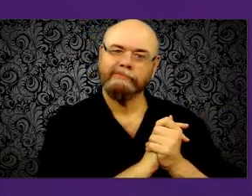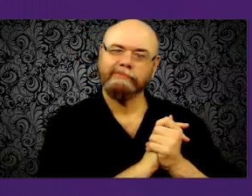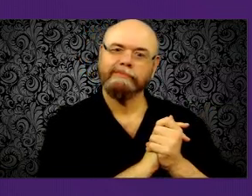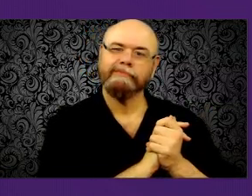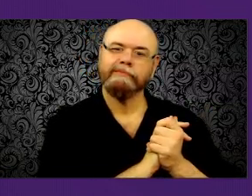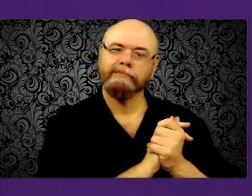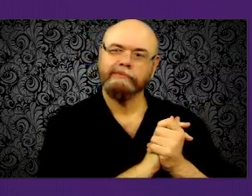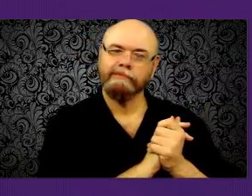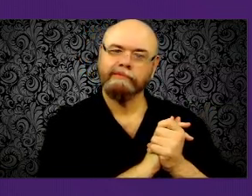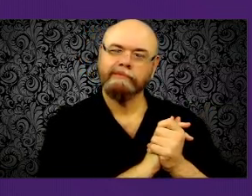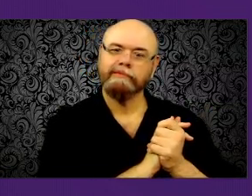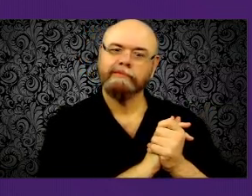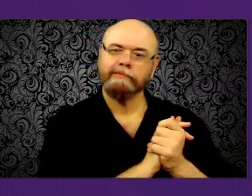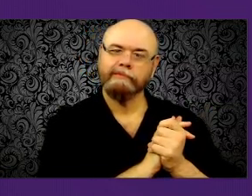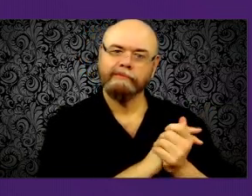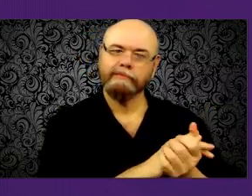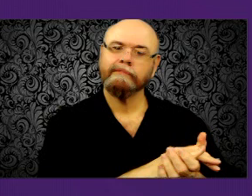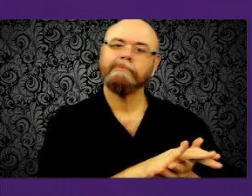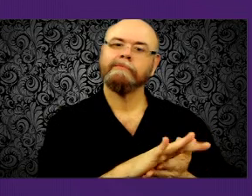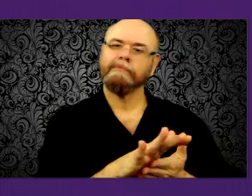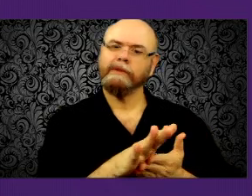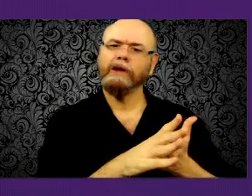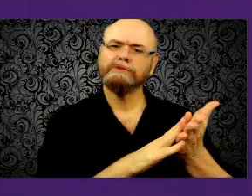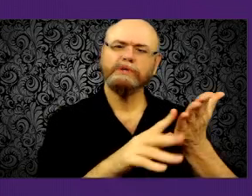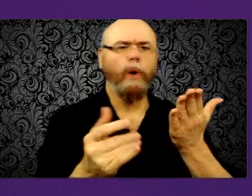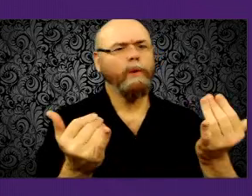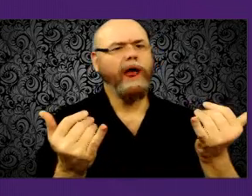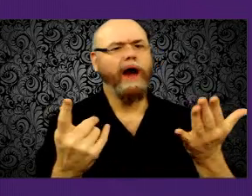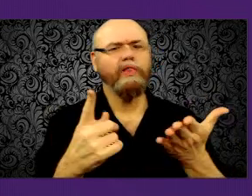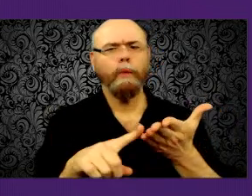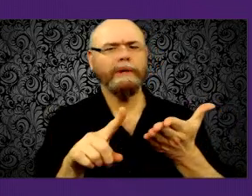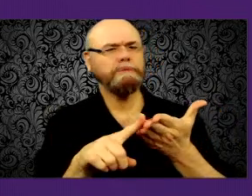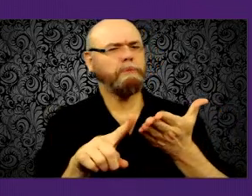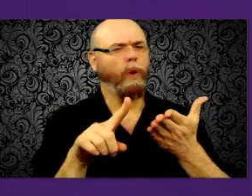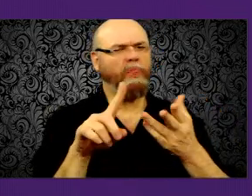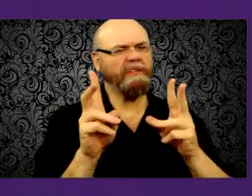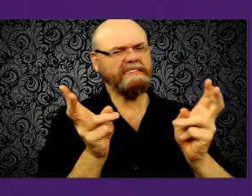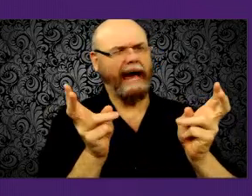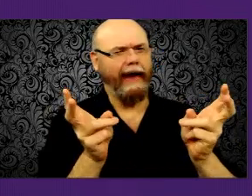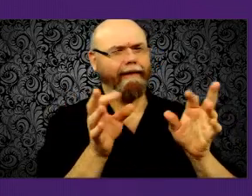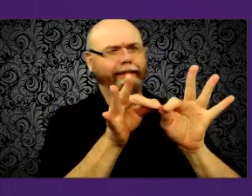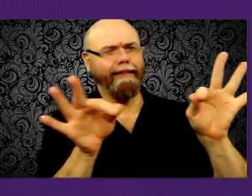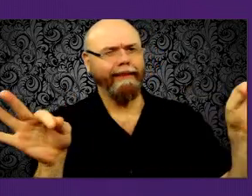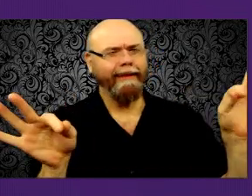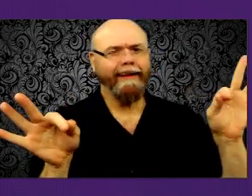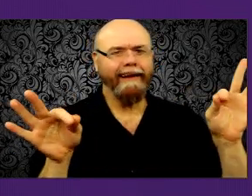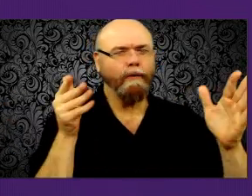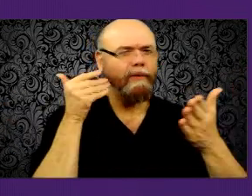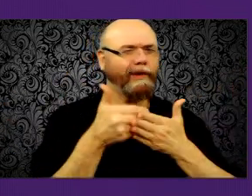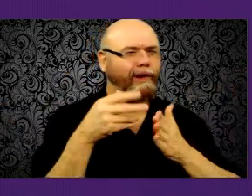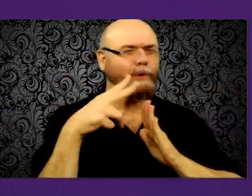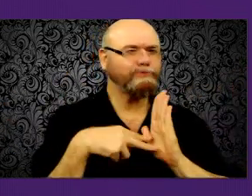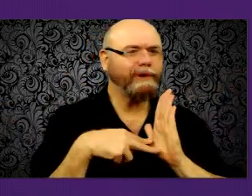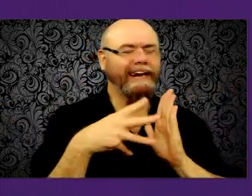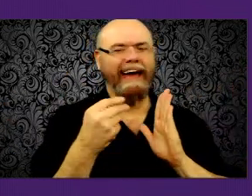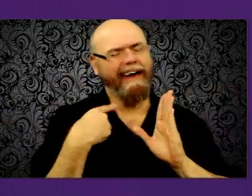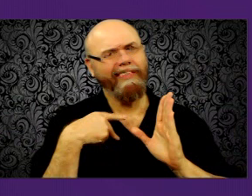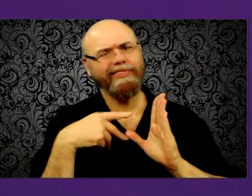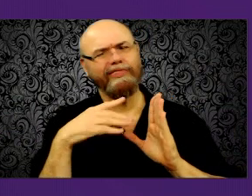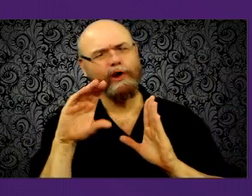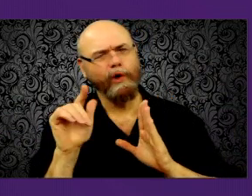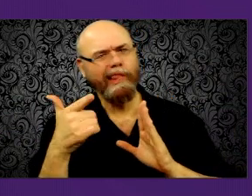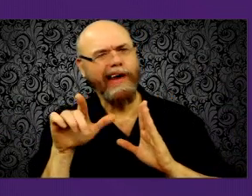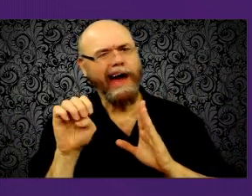So, we explored the title with some close reading and the collage with some close looking. Let's